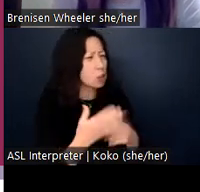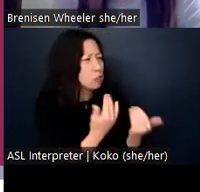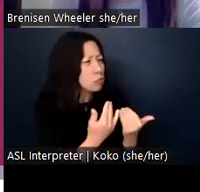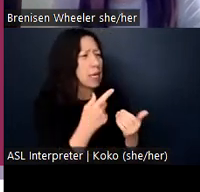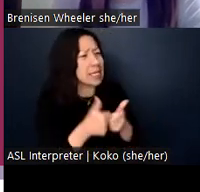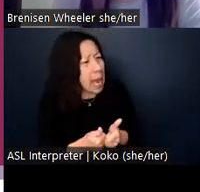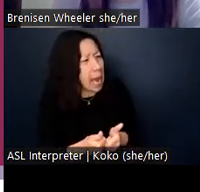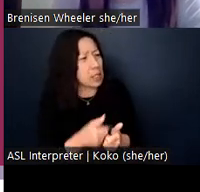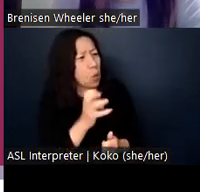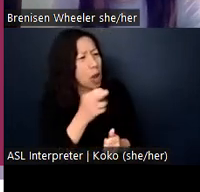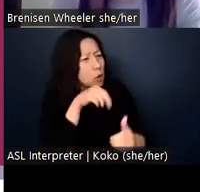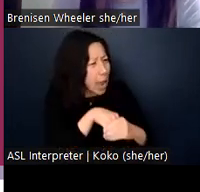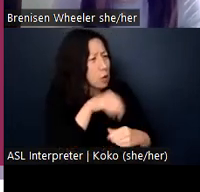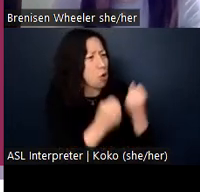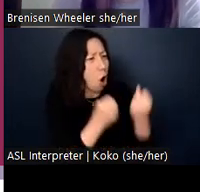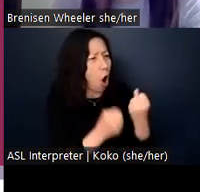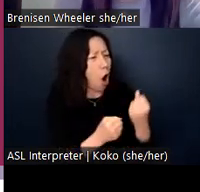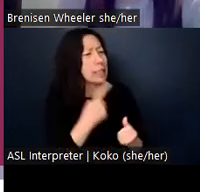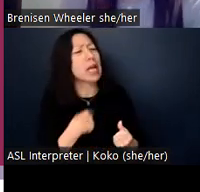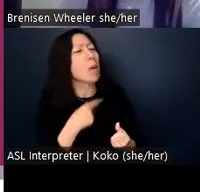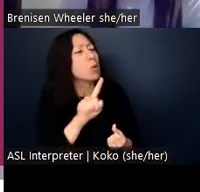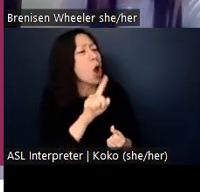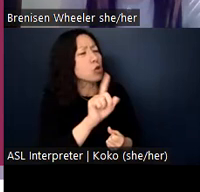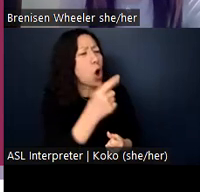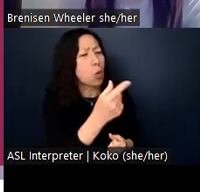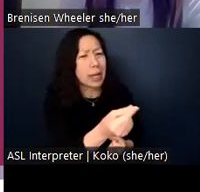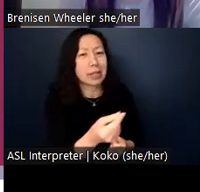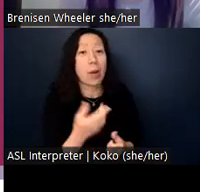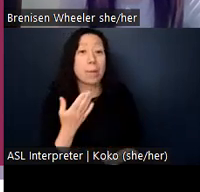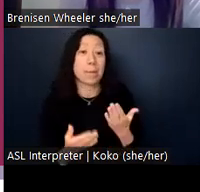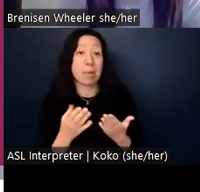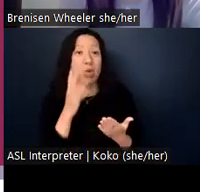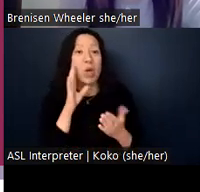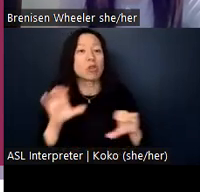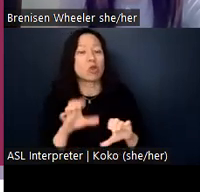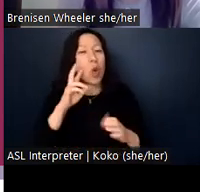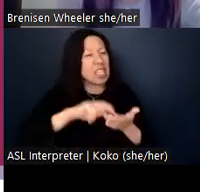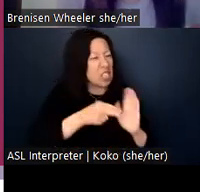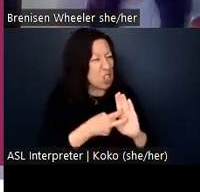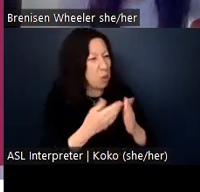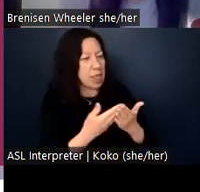12:50:32 Maybe they deliberately do things which is aligned with that that's sabotage.